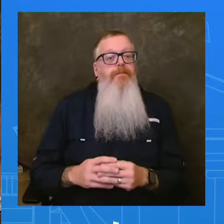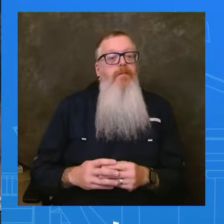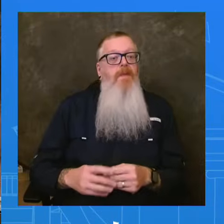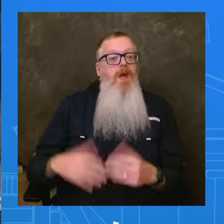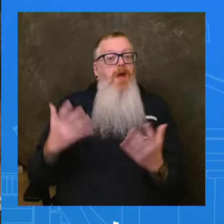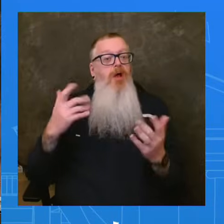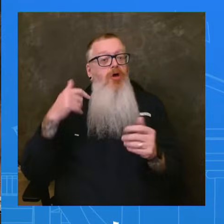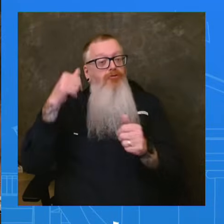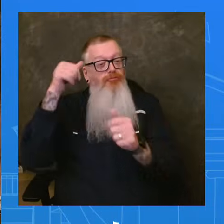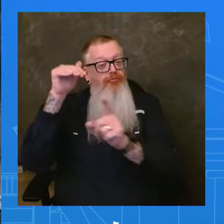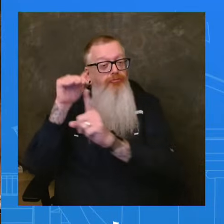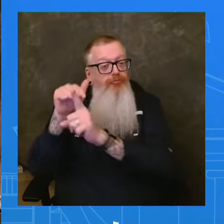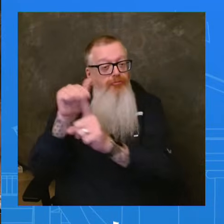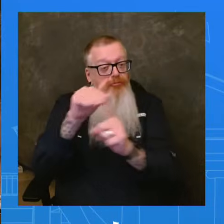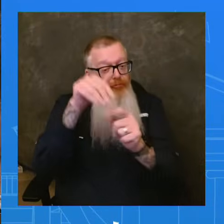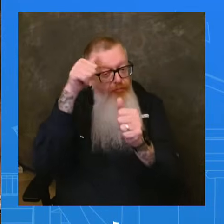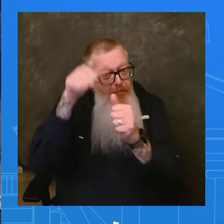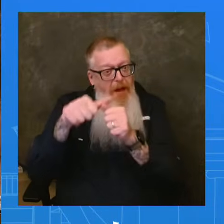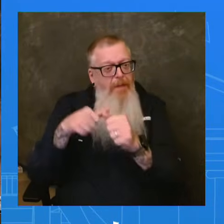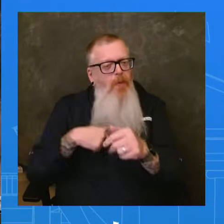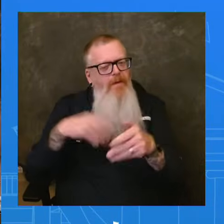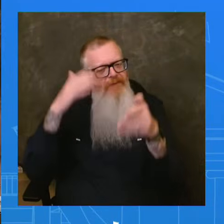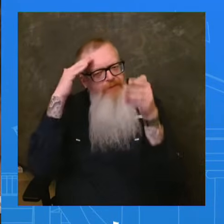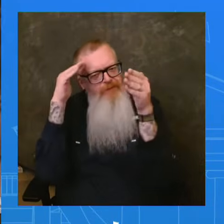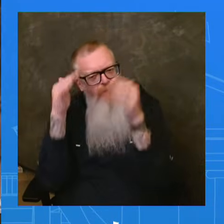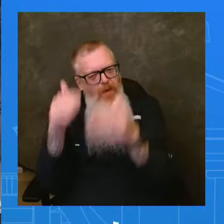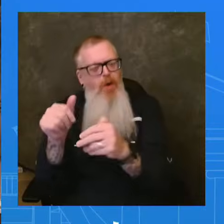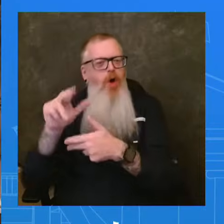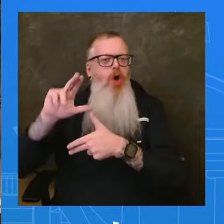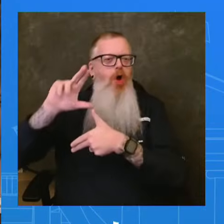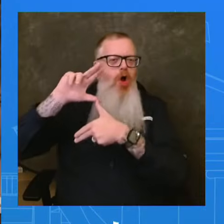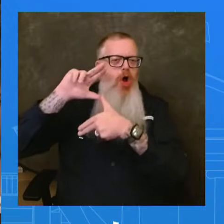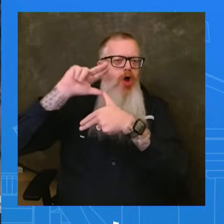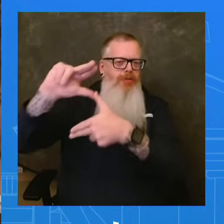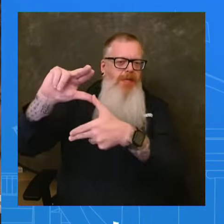Ms. Jean-Pierre: Sure. The Press: Traditionally, when -- when former presidents do interface with --